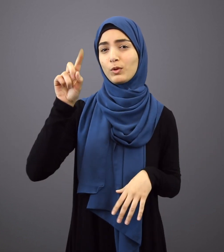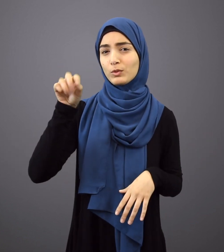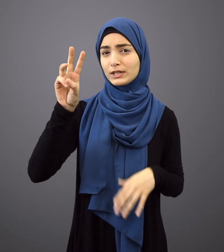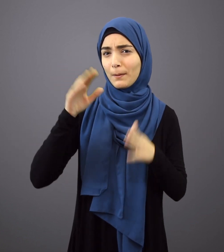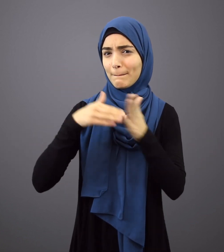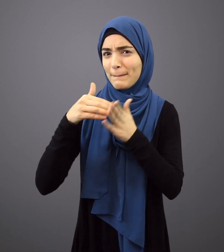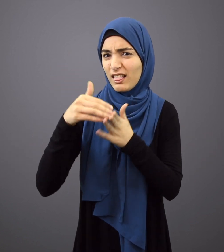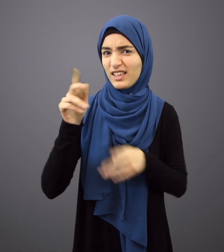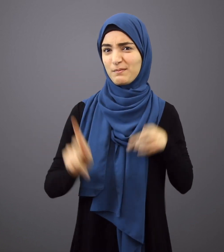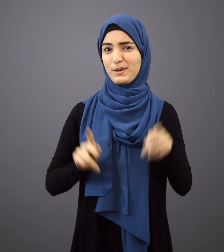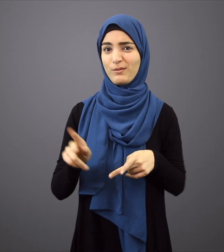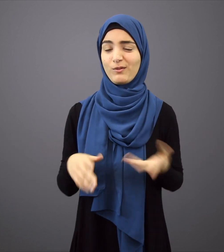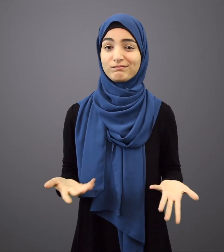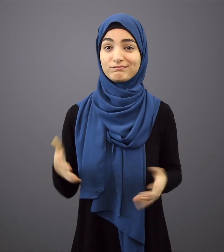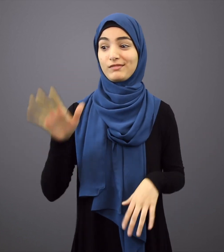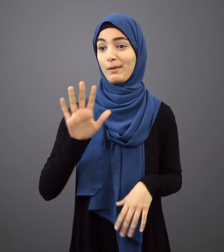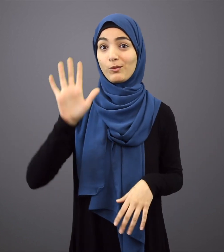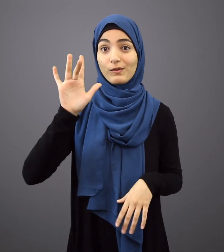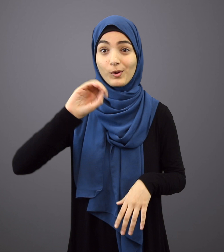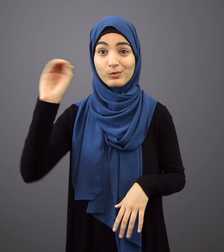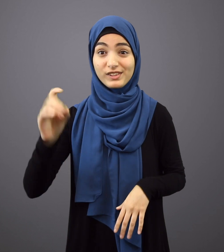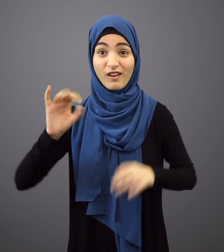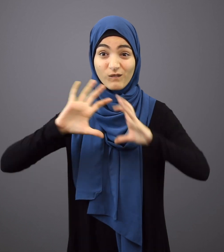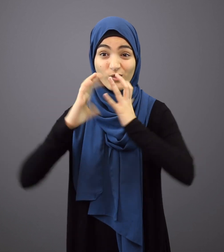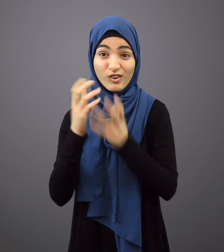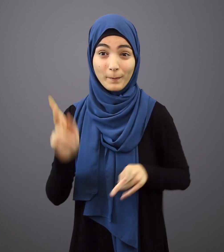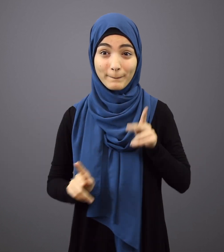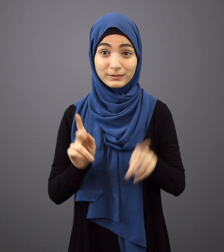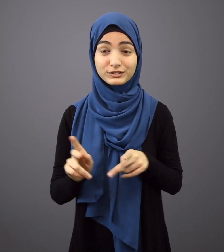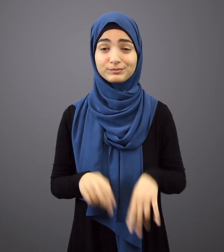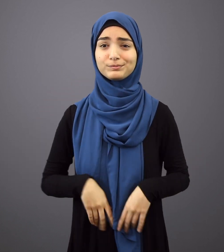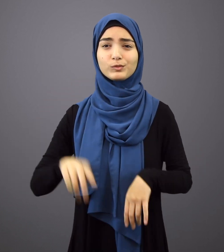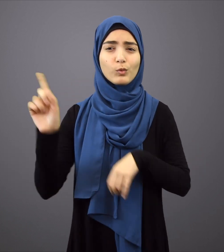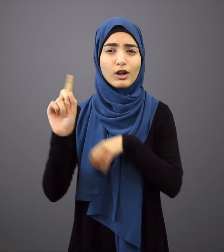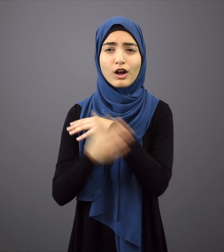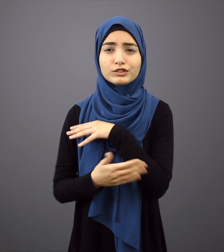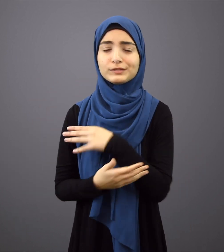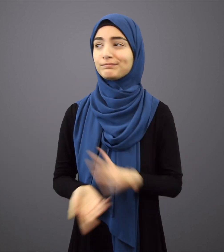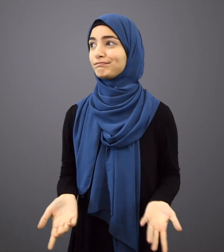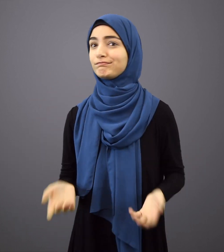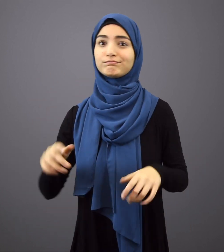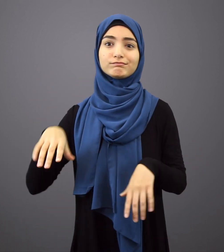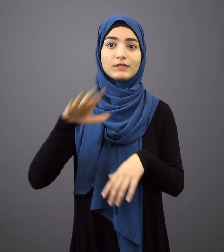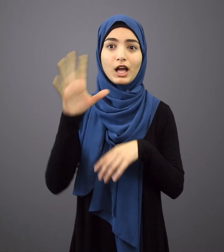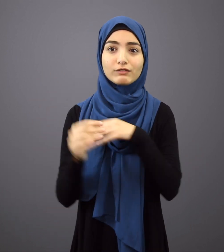About 1.6 billion Muslims and that is about 25% of the world population Where do they live?